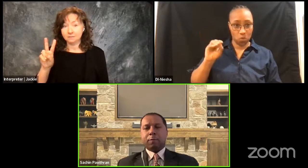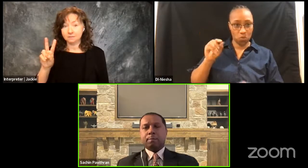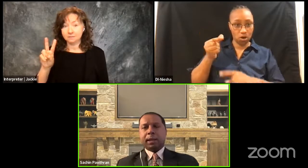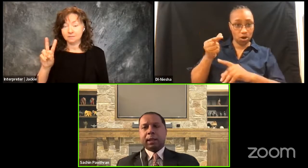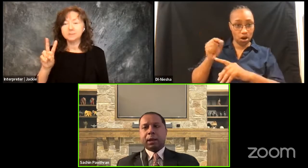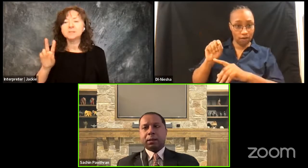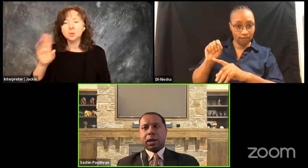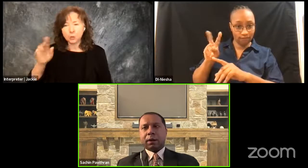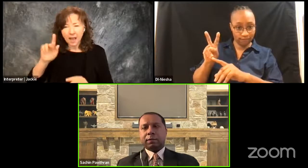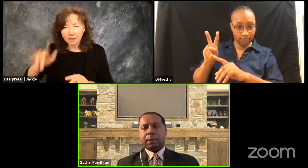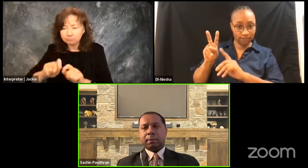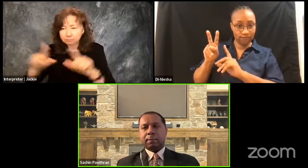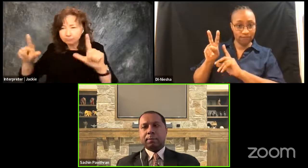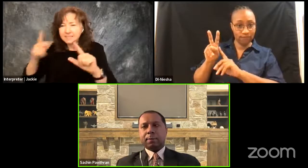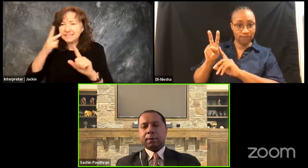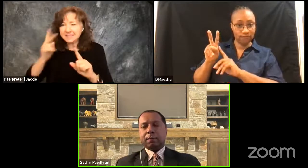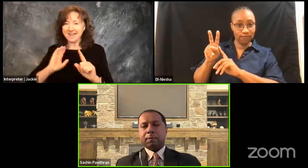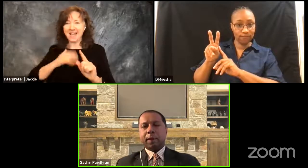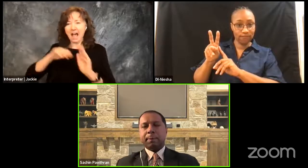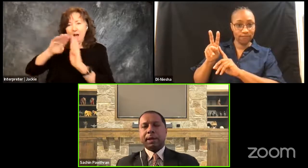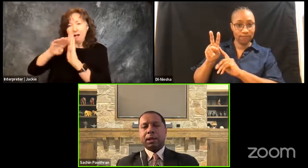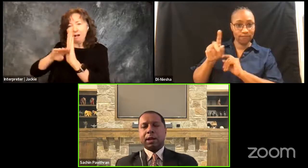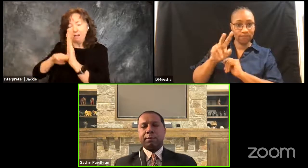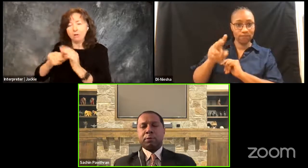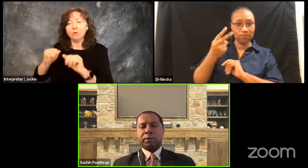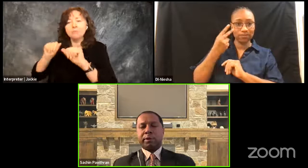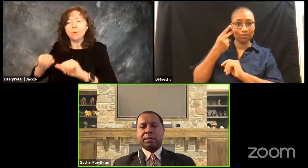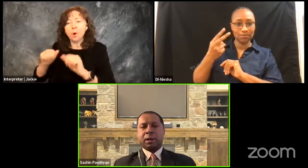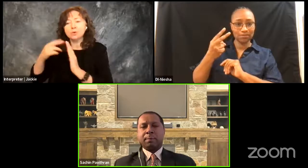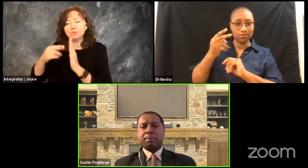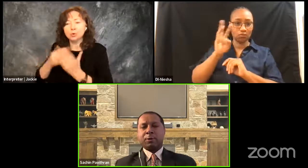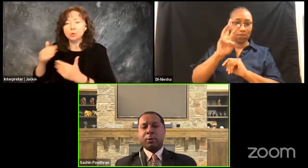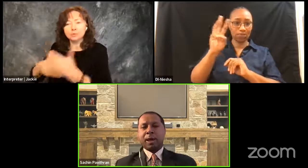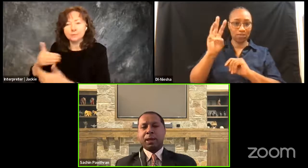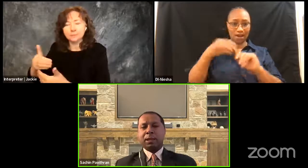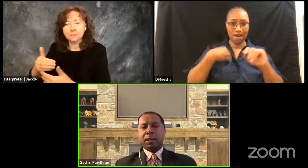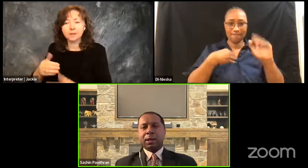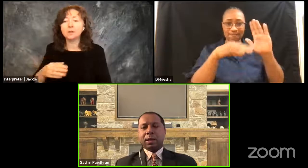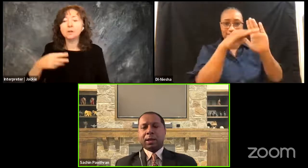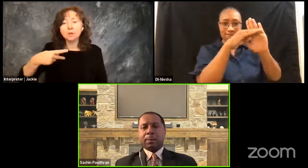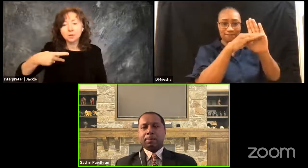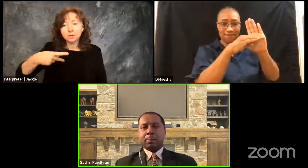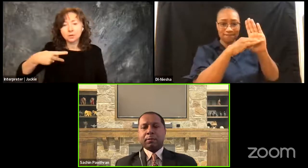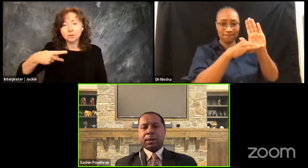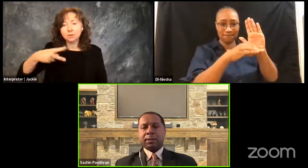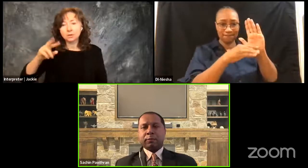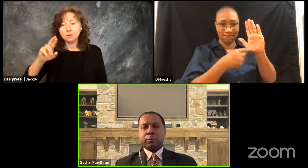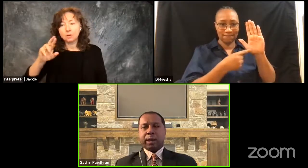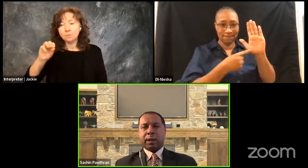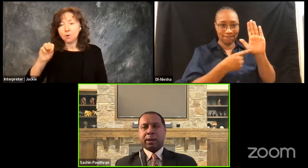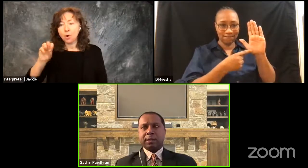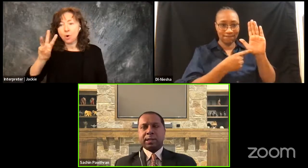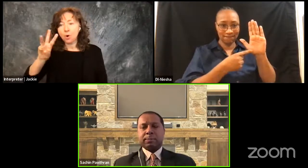We are making a lot of -- we are making a lot of progress on public right-of-way guidelines